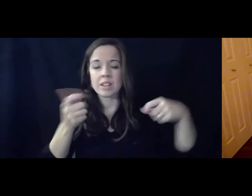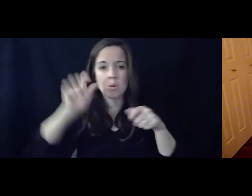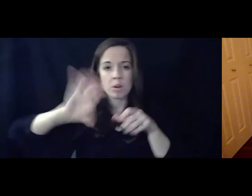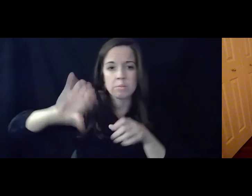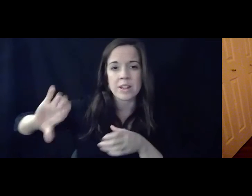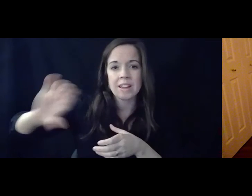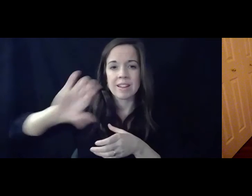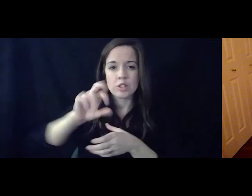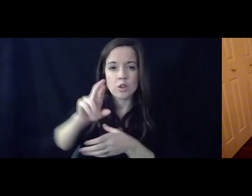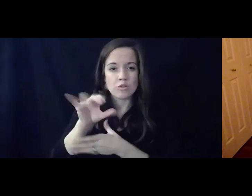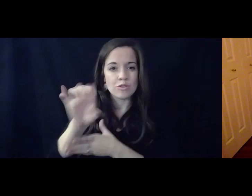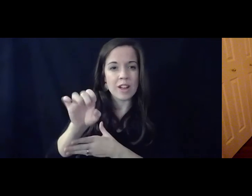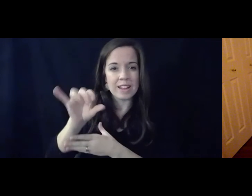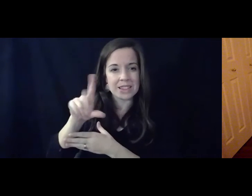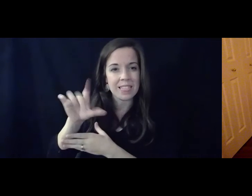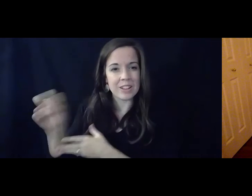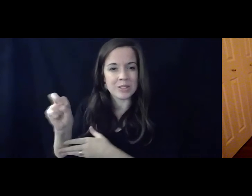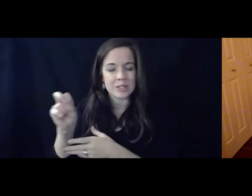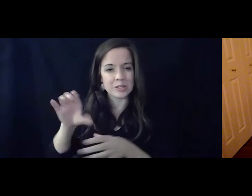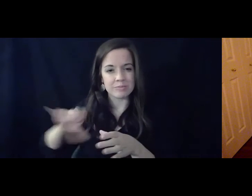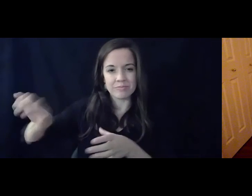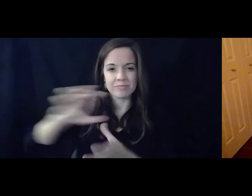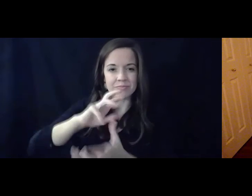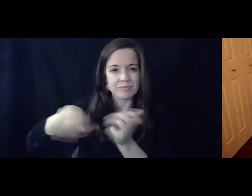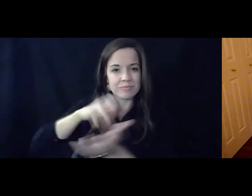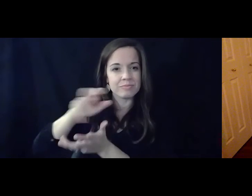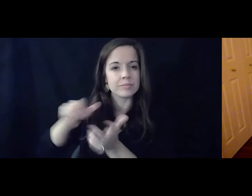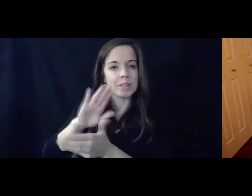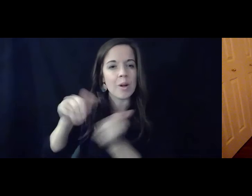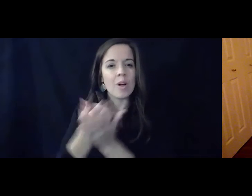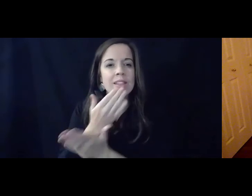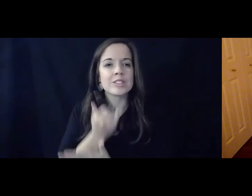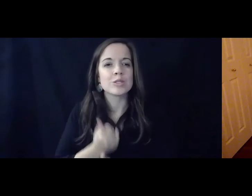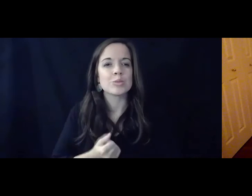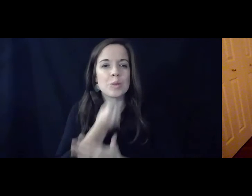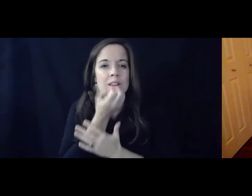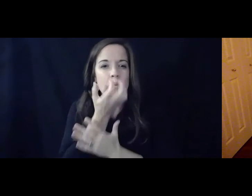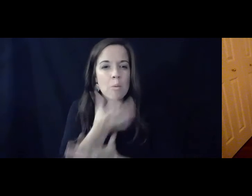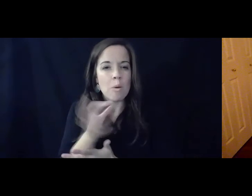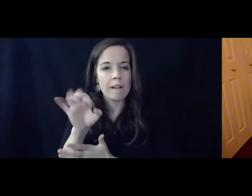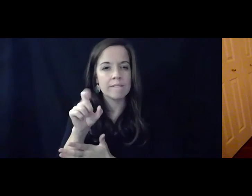to an unctuous toffee-brown. All that sweet warm fat glistening under heat lamps, hawked